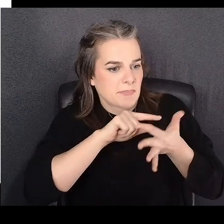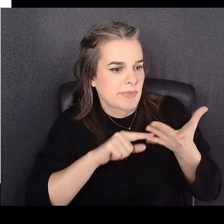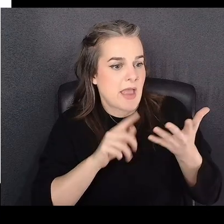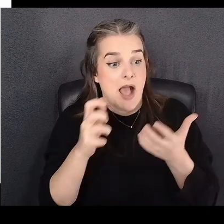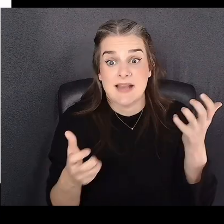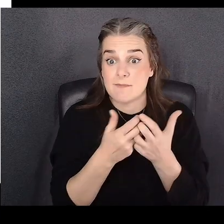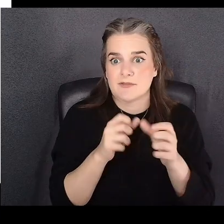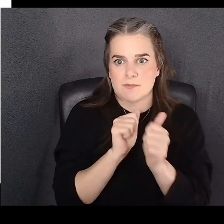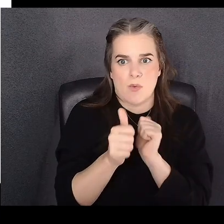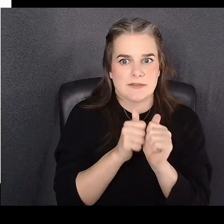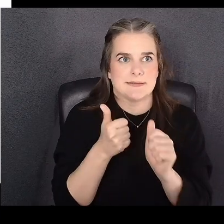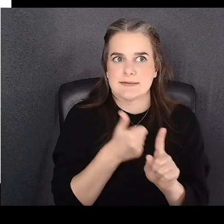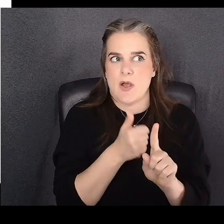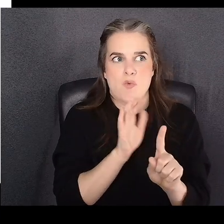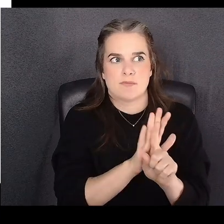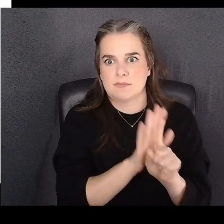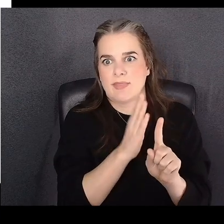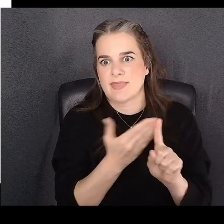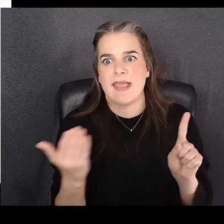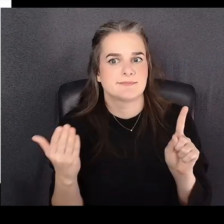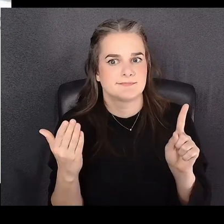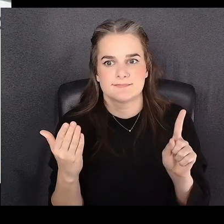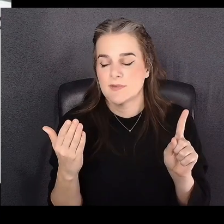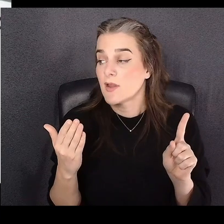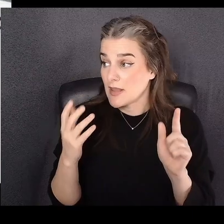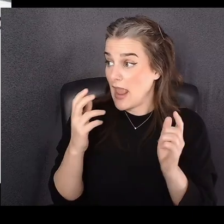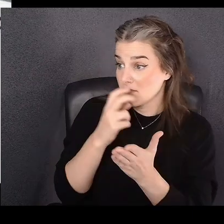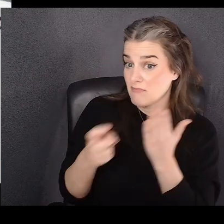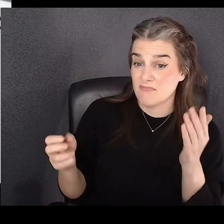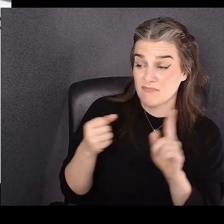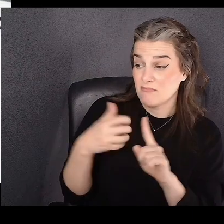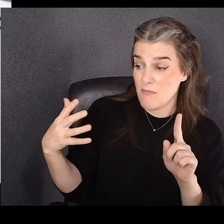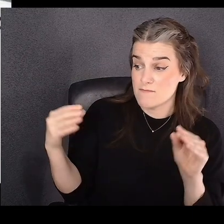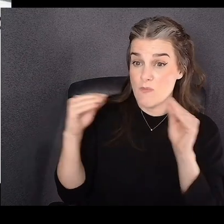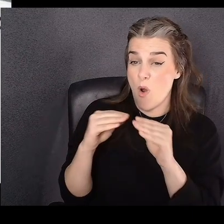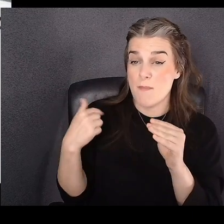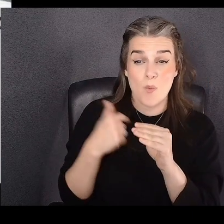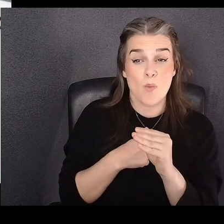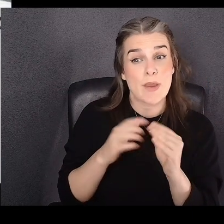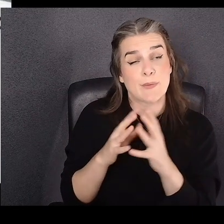but we do a lot of adapted gaming, sporting, at Inglis.